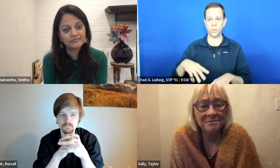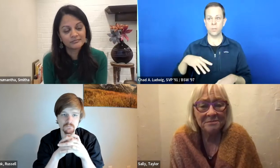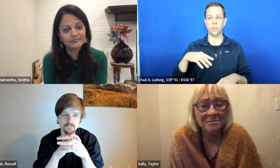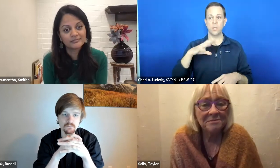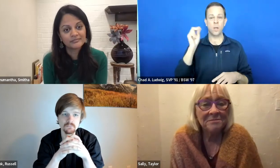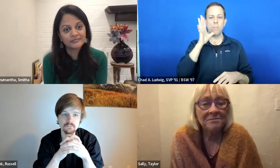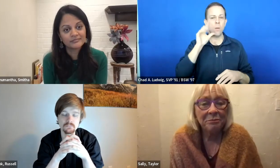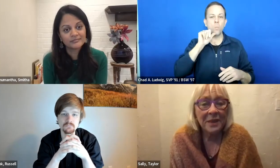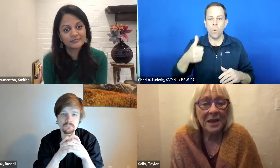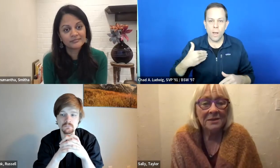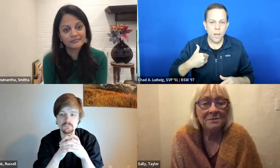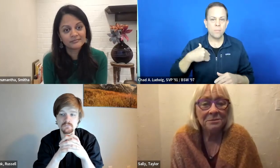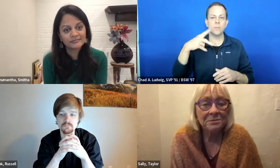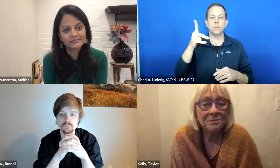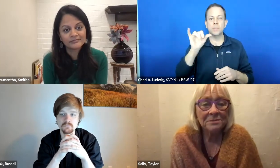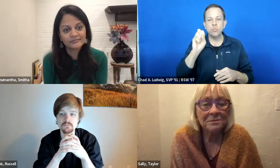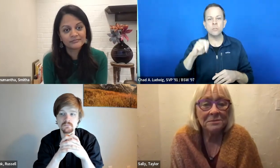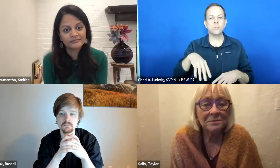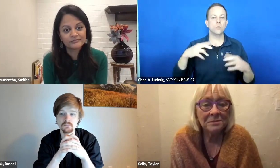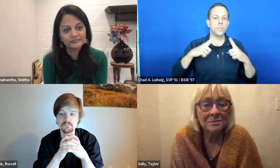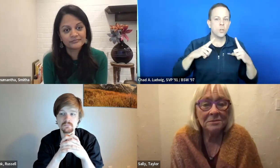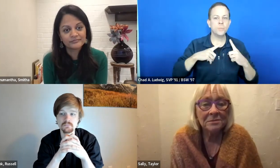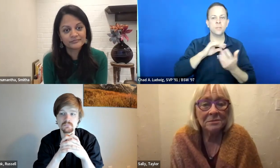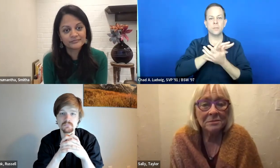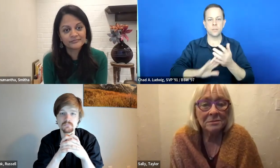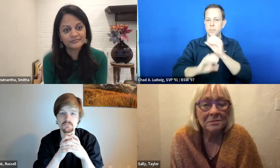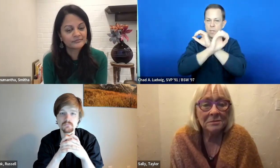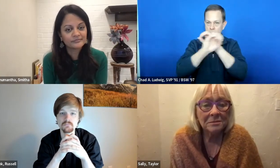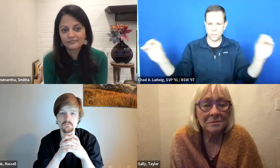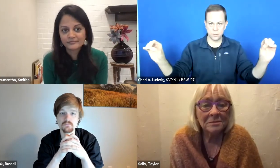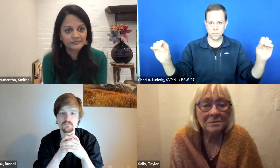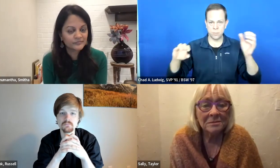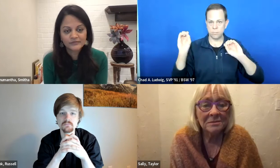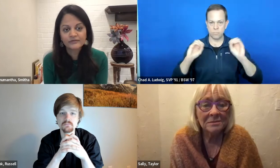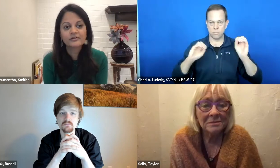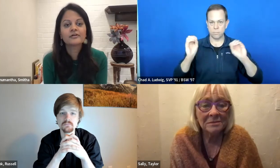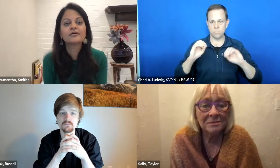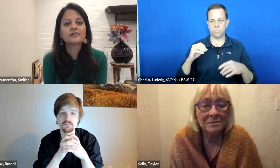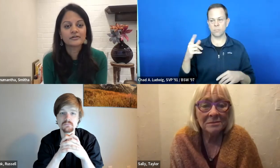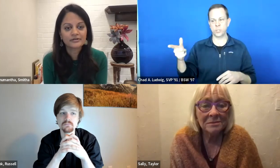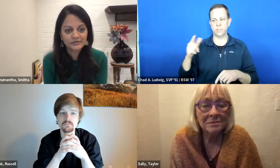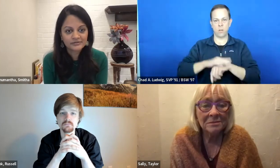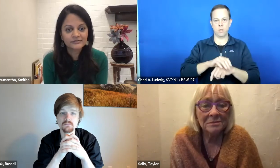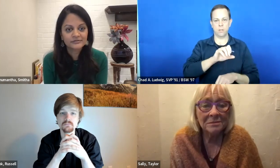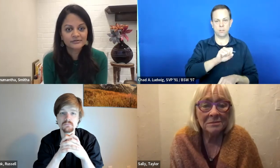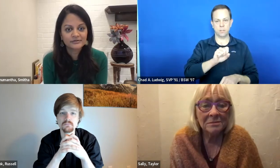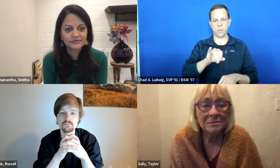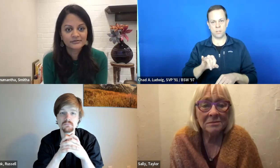Everything seemed to have worked out with this. You know, we couldn't-- Unfortunately, my mom didn't have a pension or retirement that we could use.